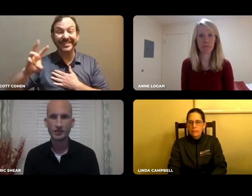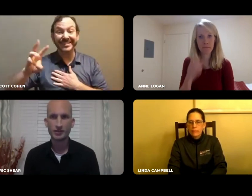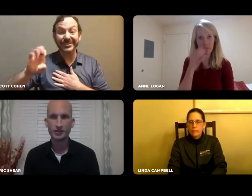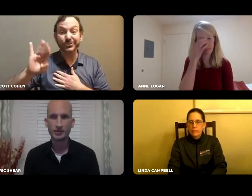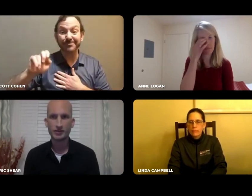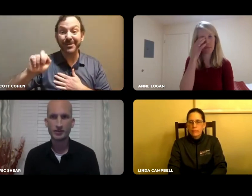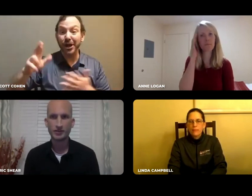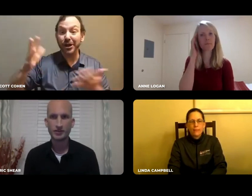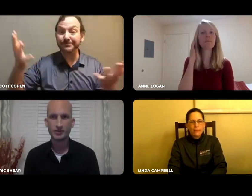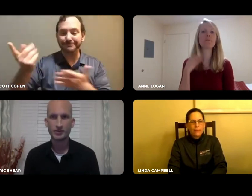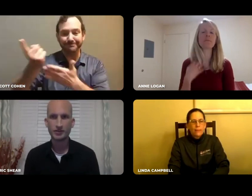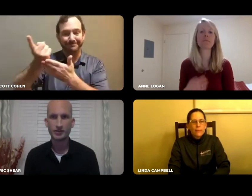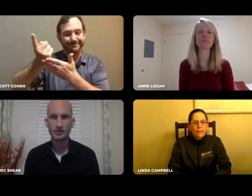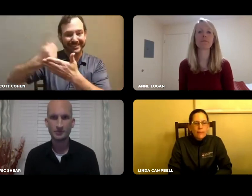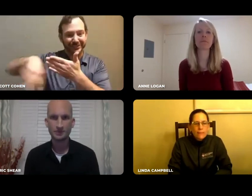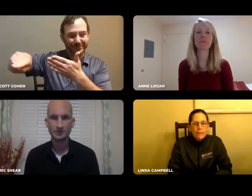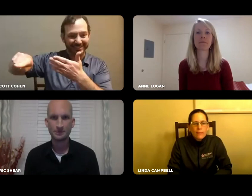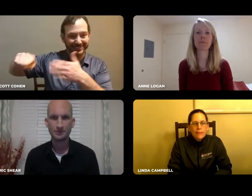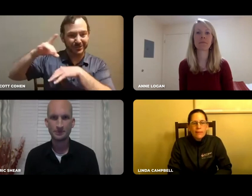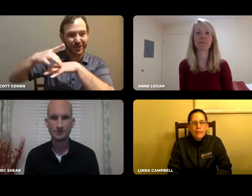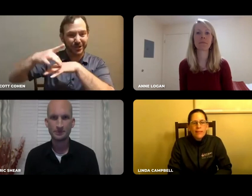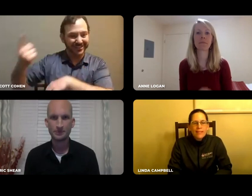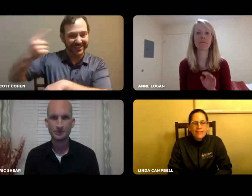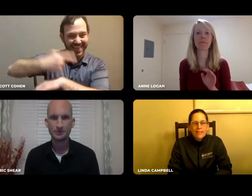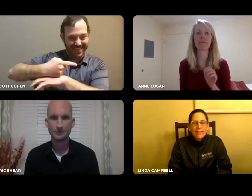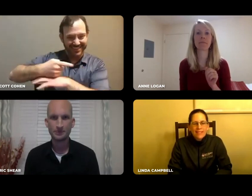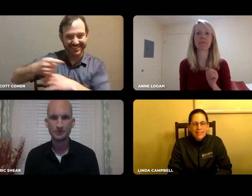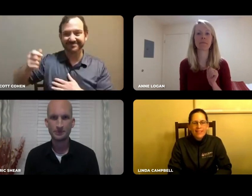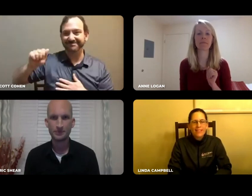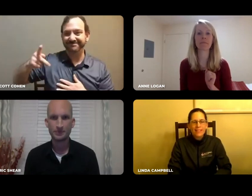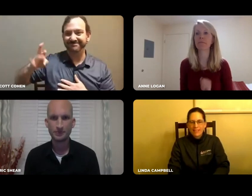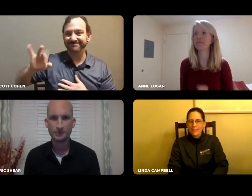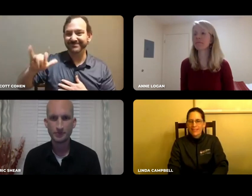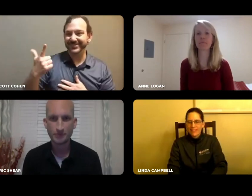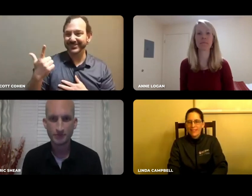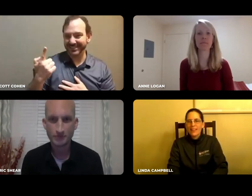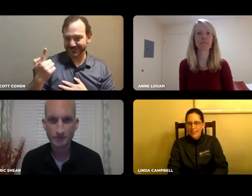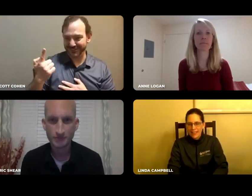The next Webinar we'll have is Earth Day, April 21.